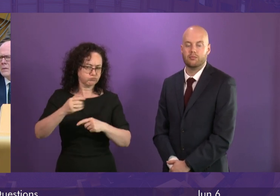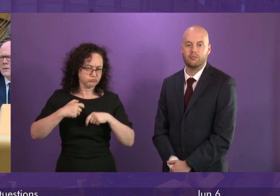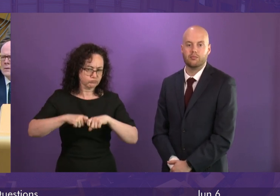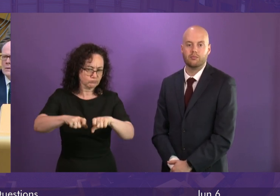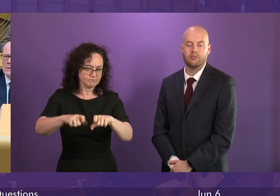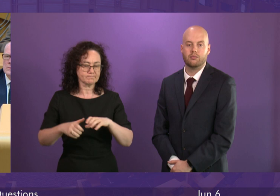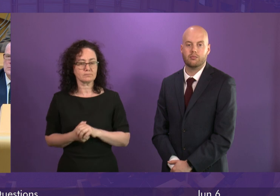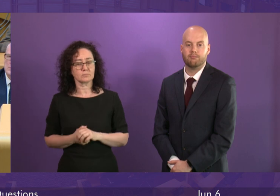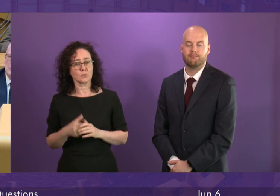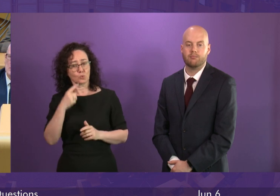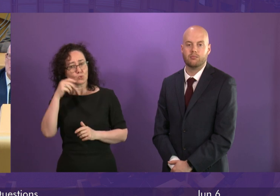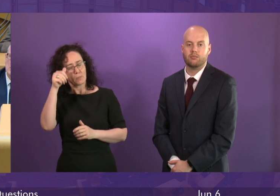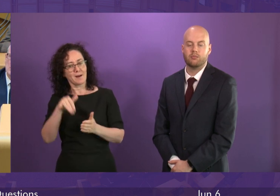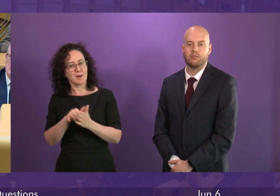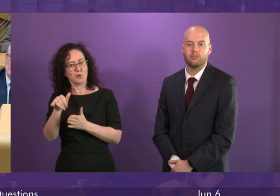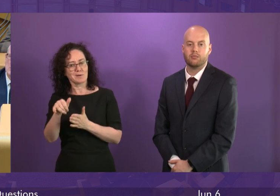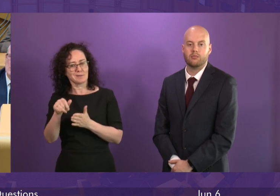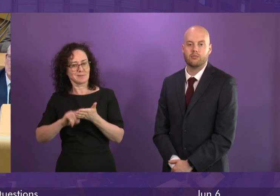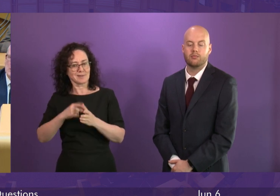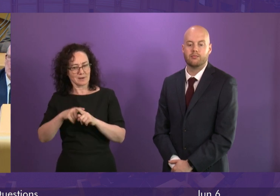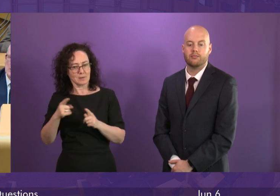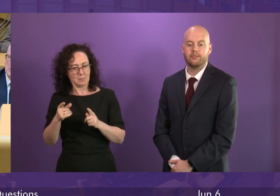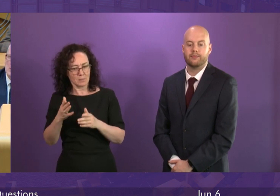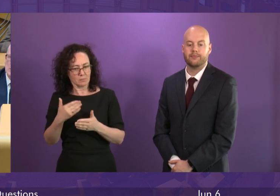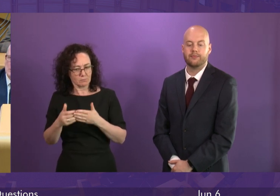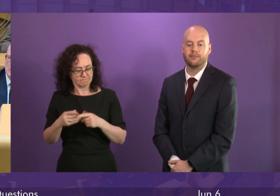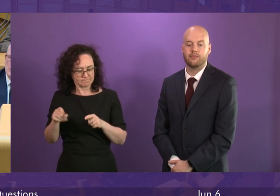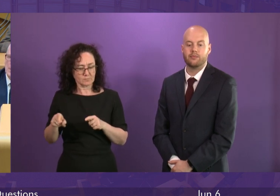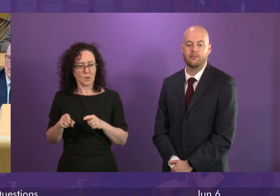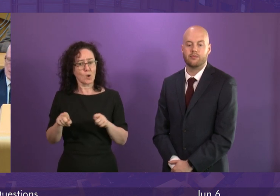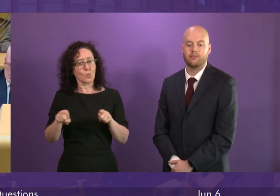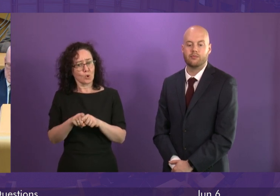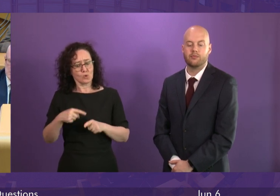tax. The Government also has a duty to ensure that the country is equipped with the appropriate